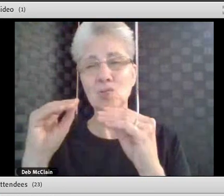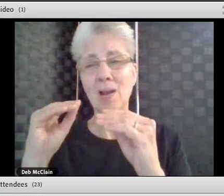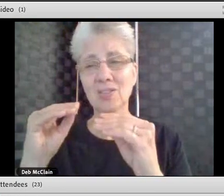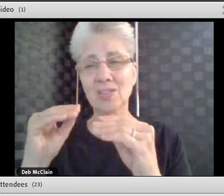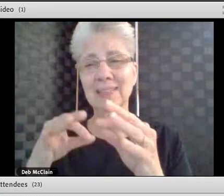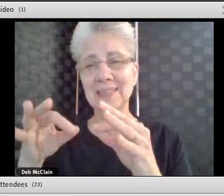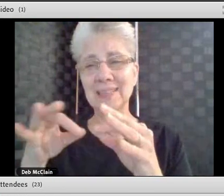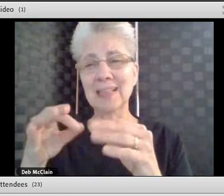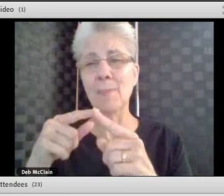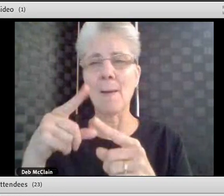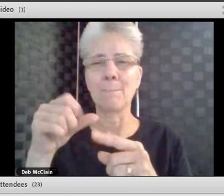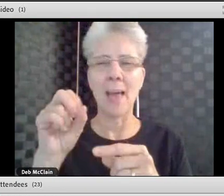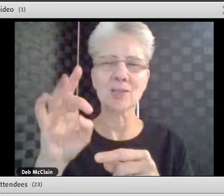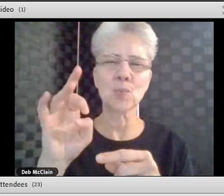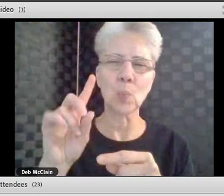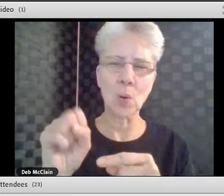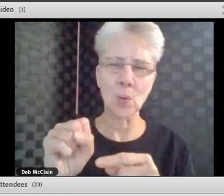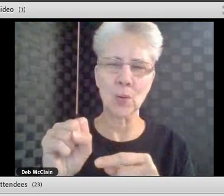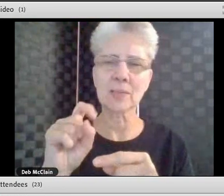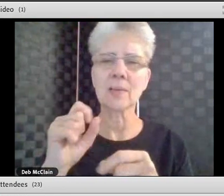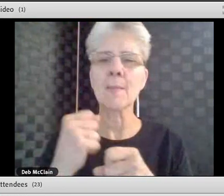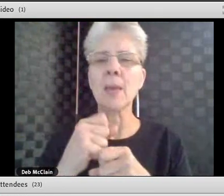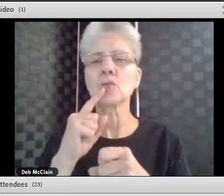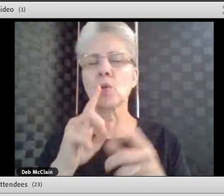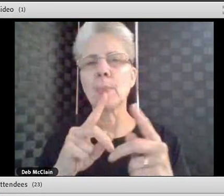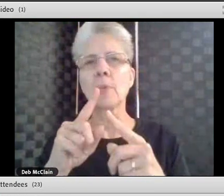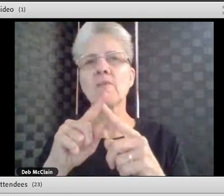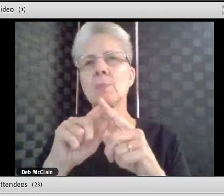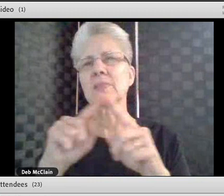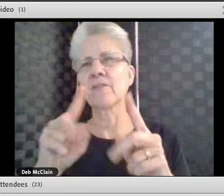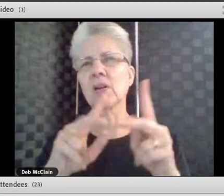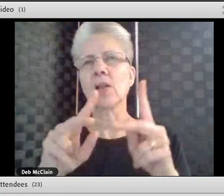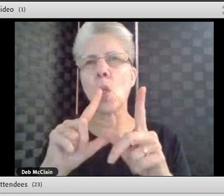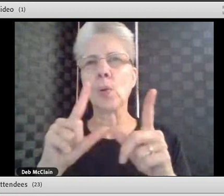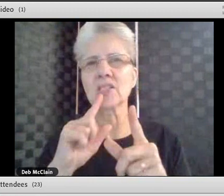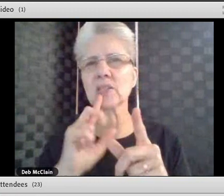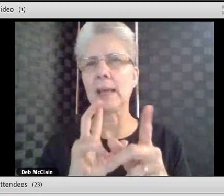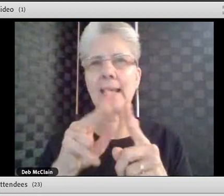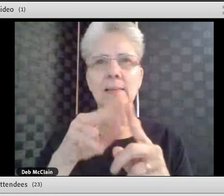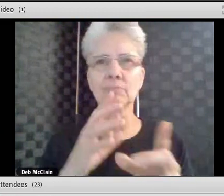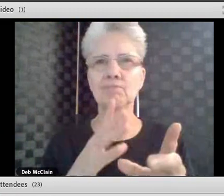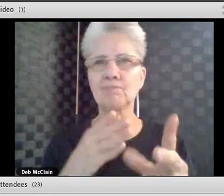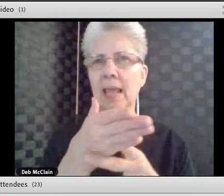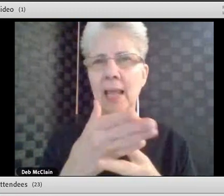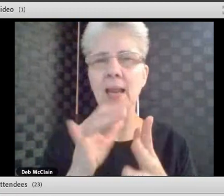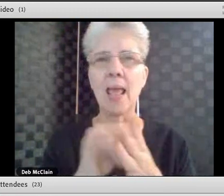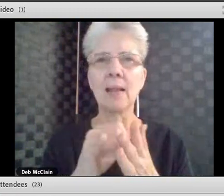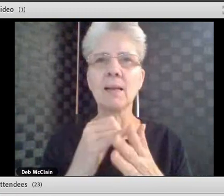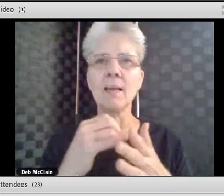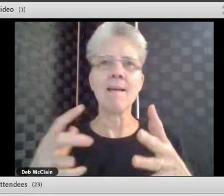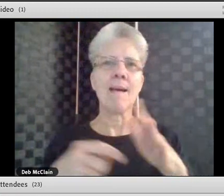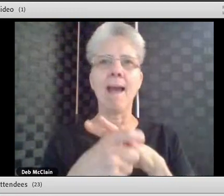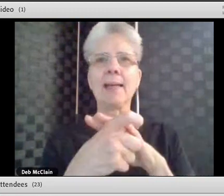SWFLN does have some instructions regarding passwords and making sure people from multiple locations can't get on the devices and get in